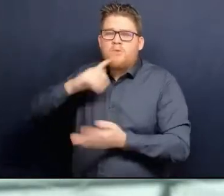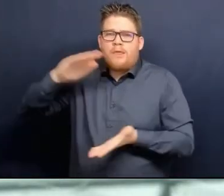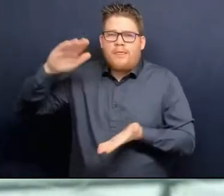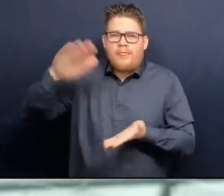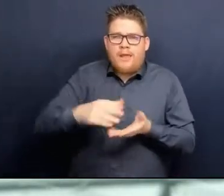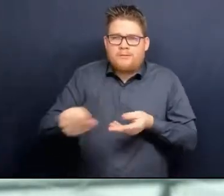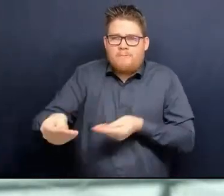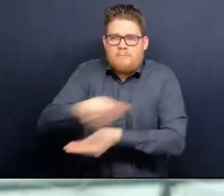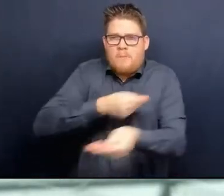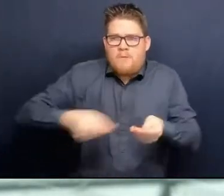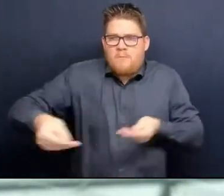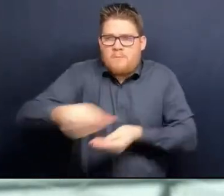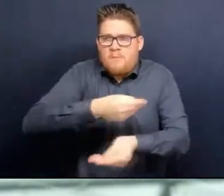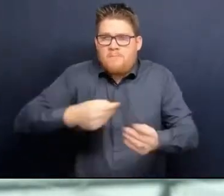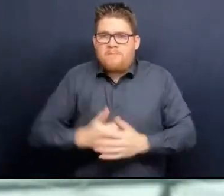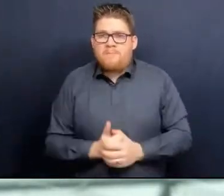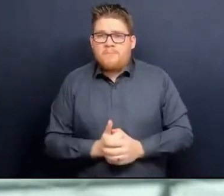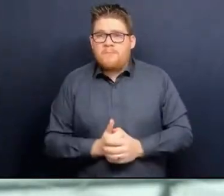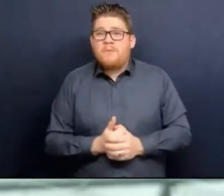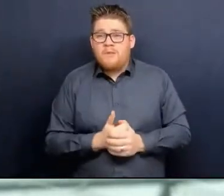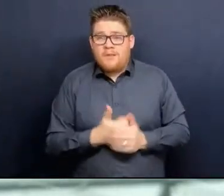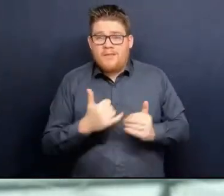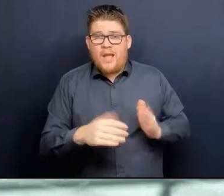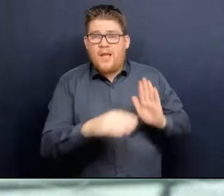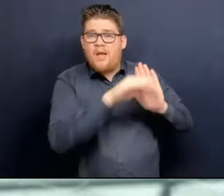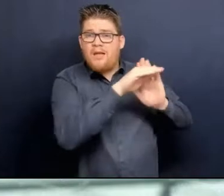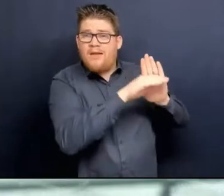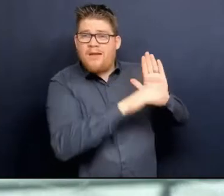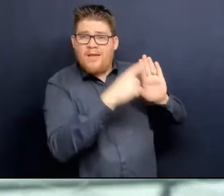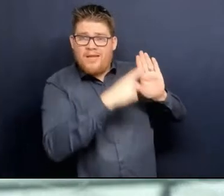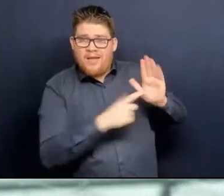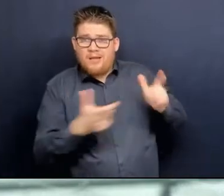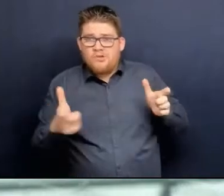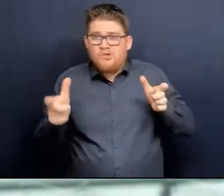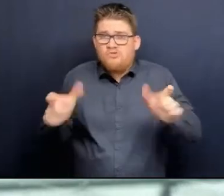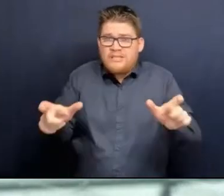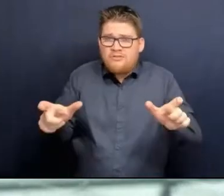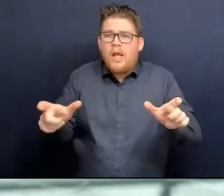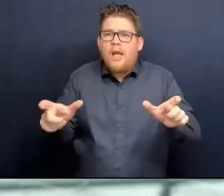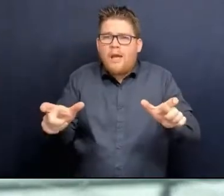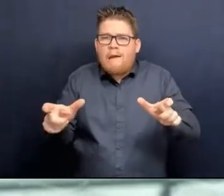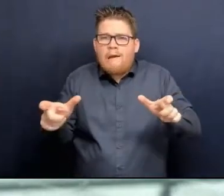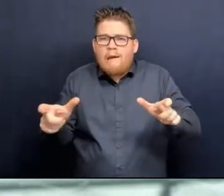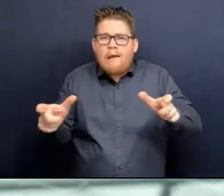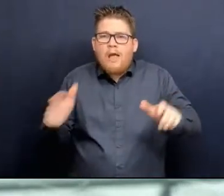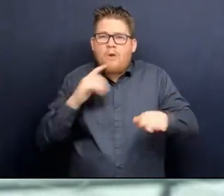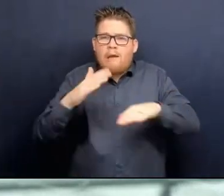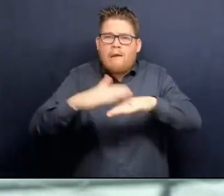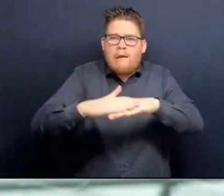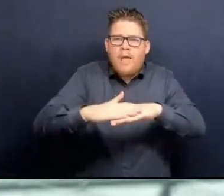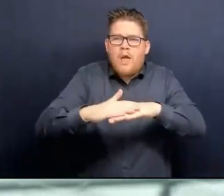of protection that we've had in place during this peak of transmission during the last few